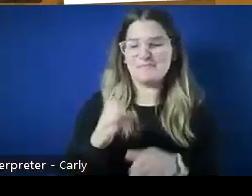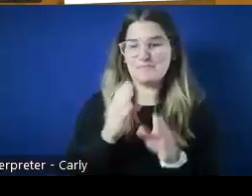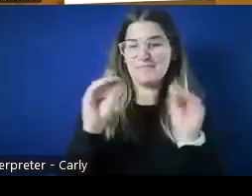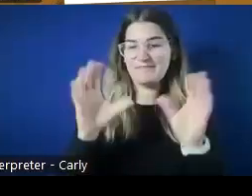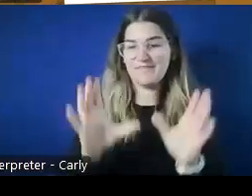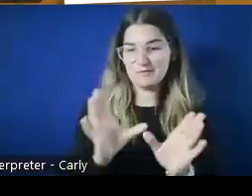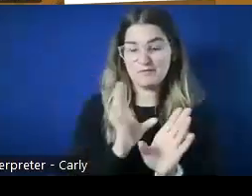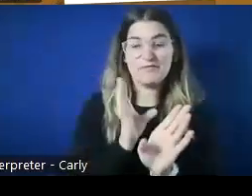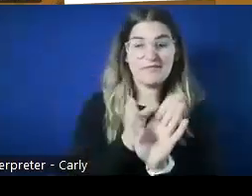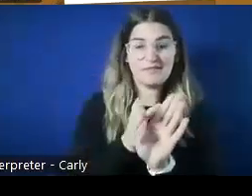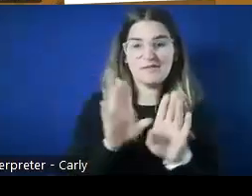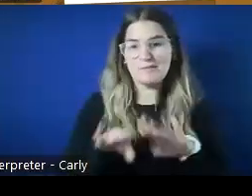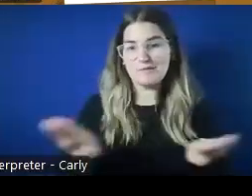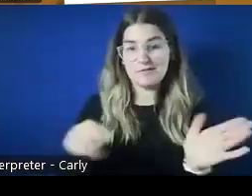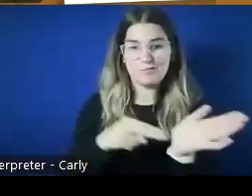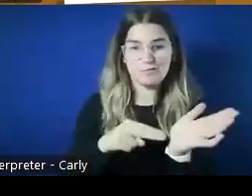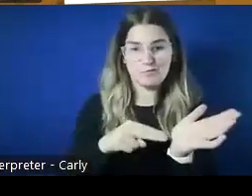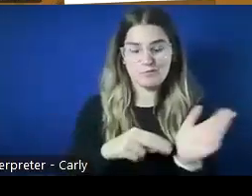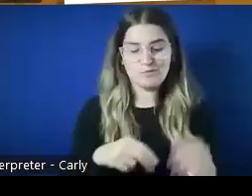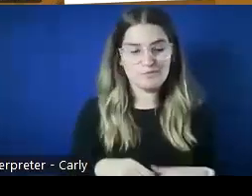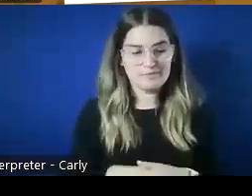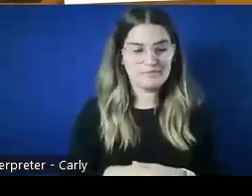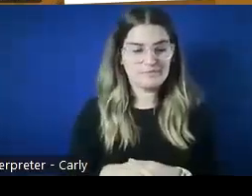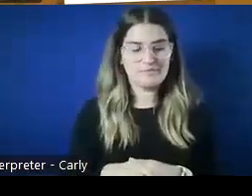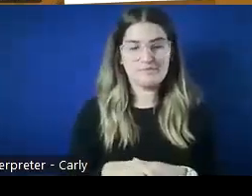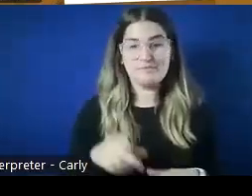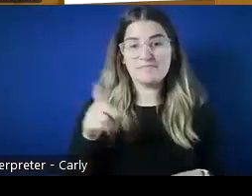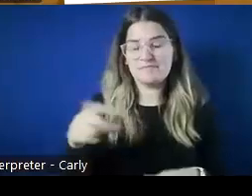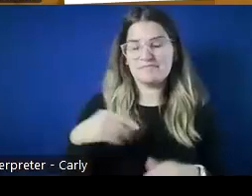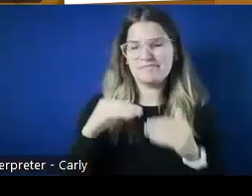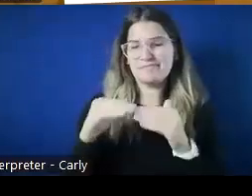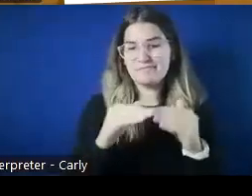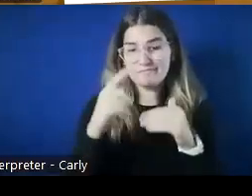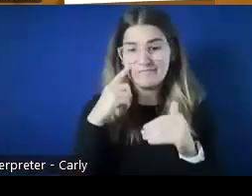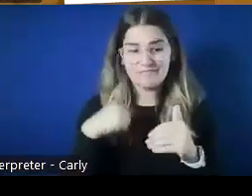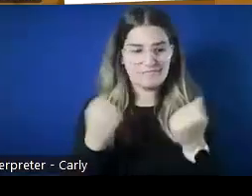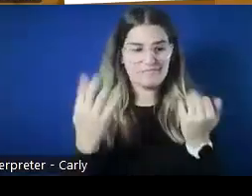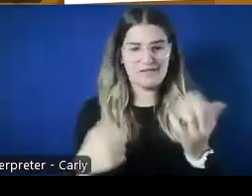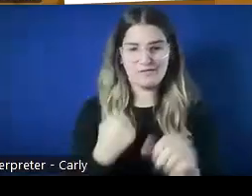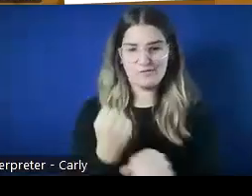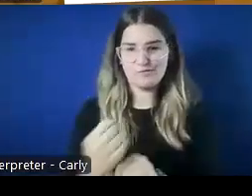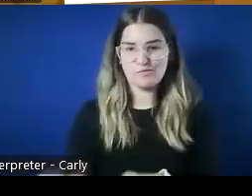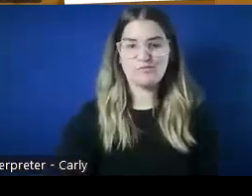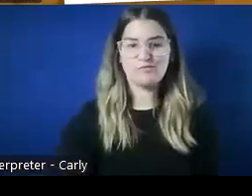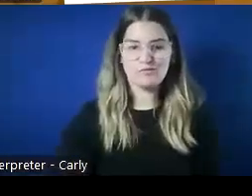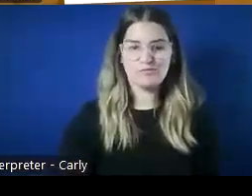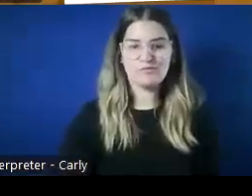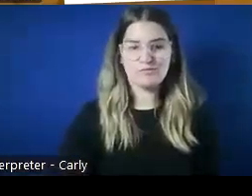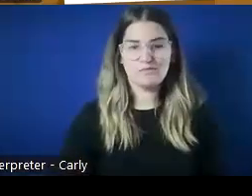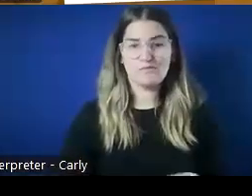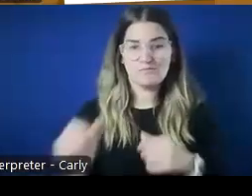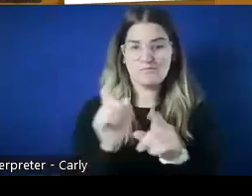has uh been a colleague to me for many years and a mentor to many of us here in this room